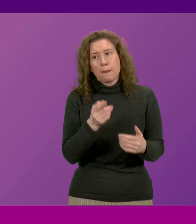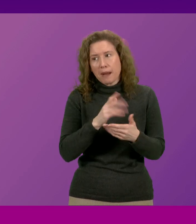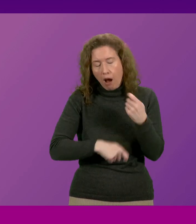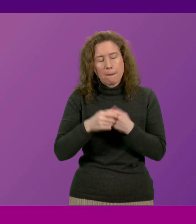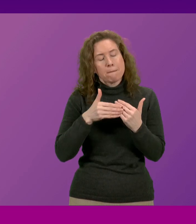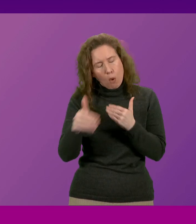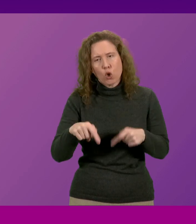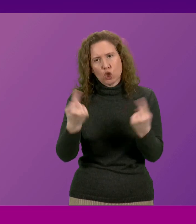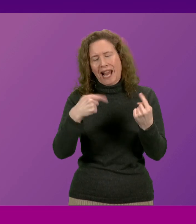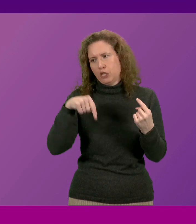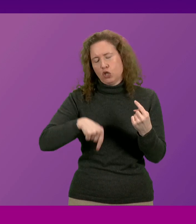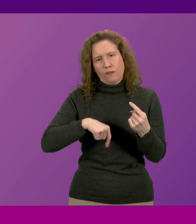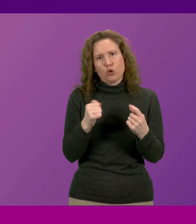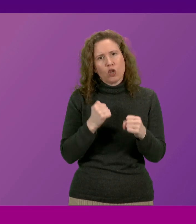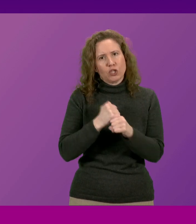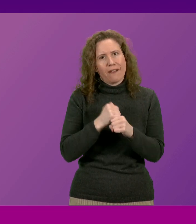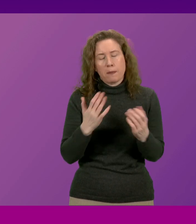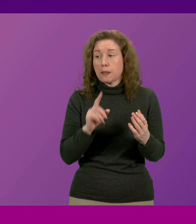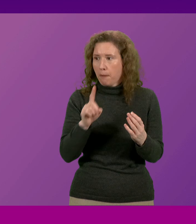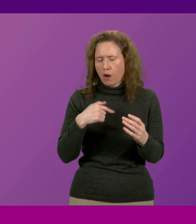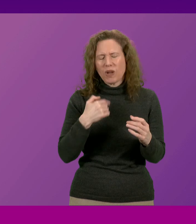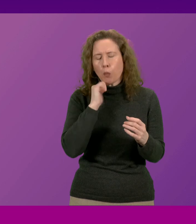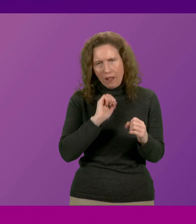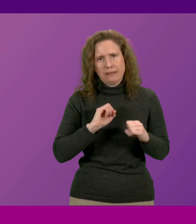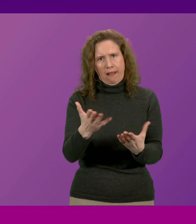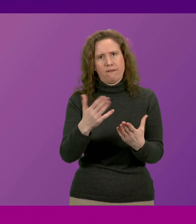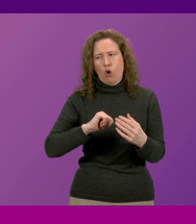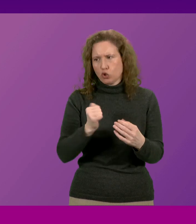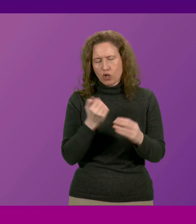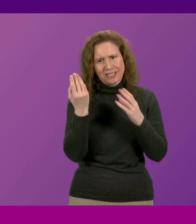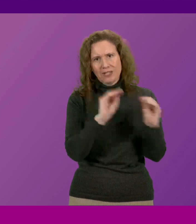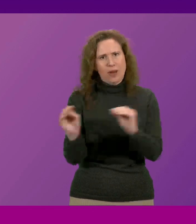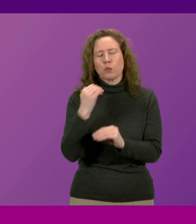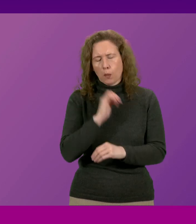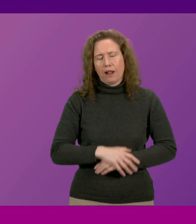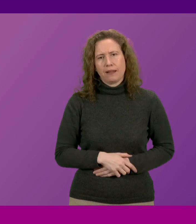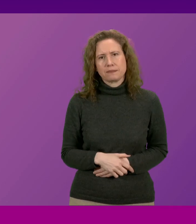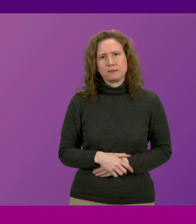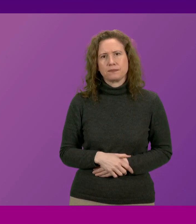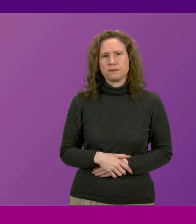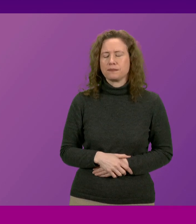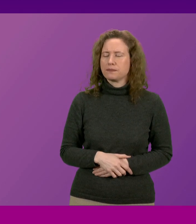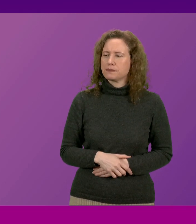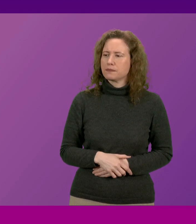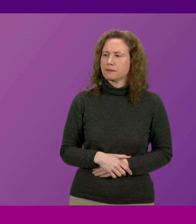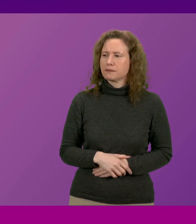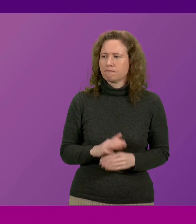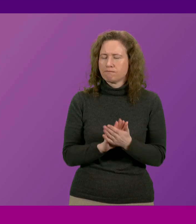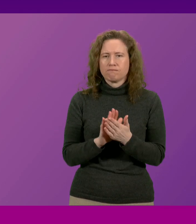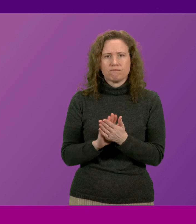the Scottish Government faces ever greater, this Government will deliver on Scottish education.